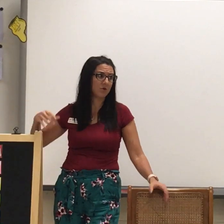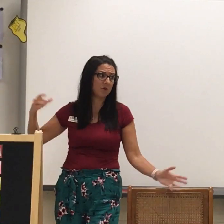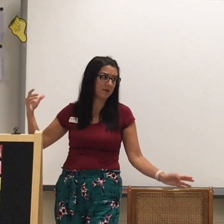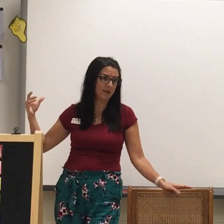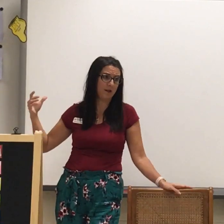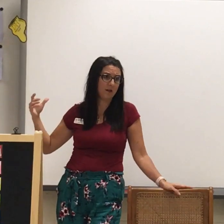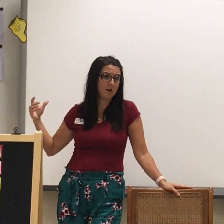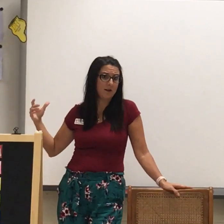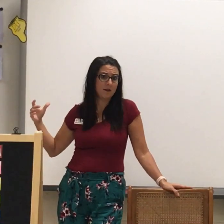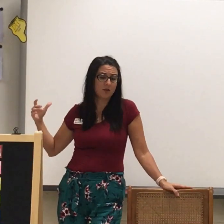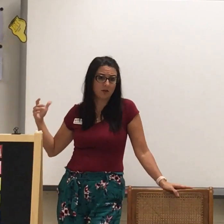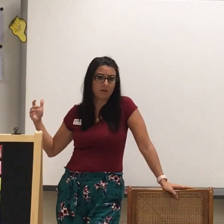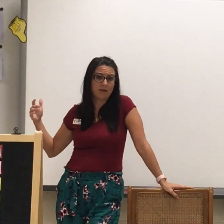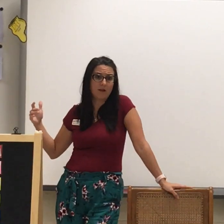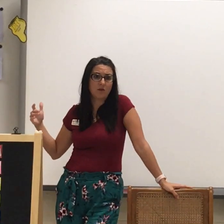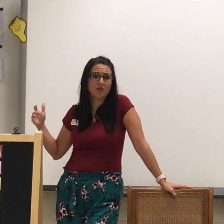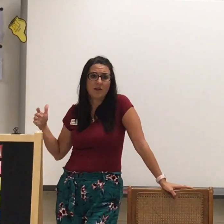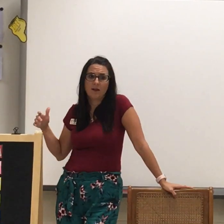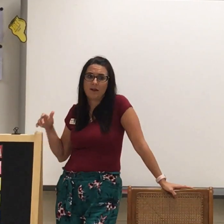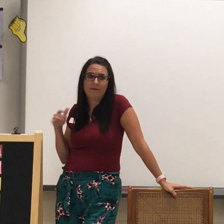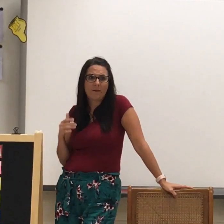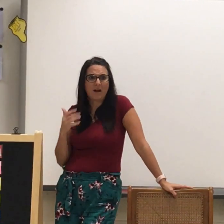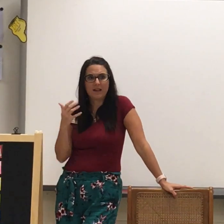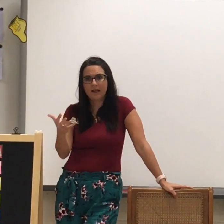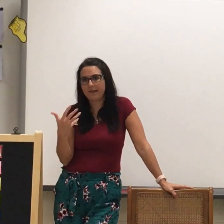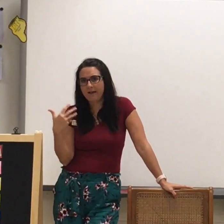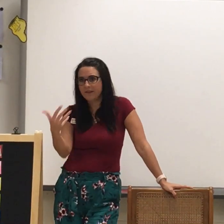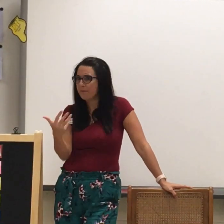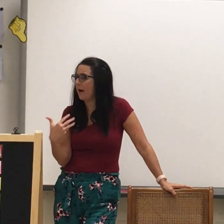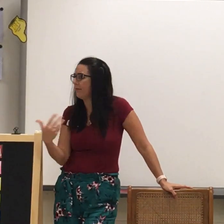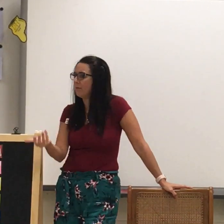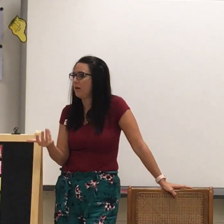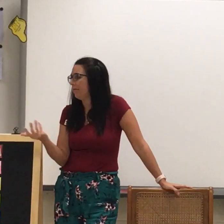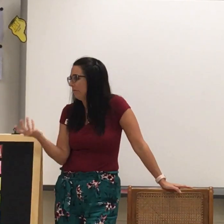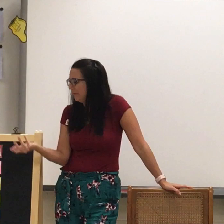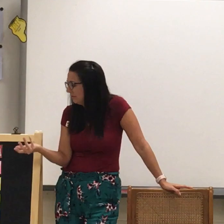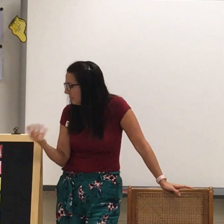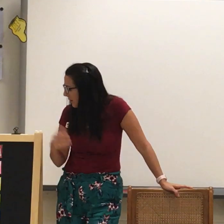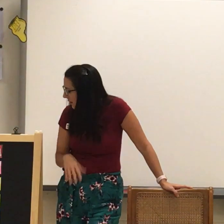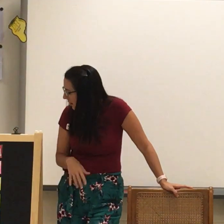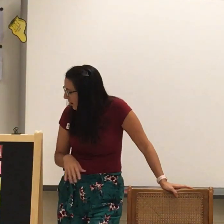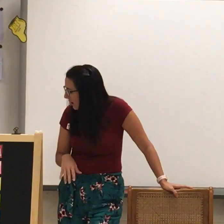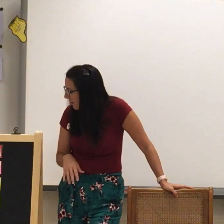and stories in here to learn the language. If I'm not getting that feedback from you,